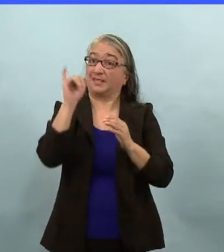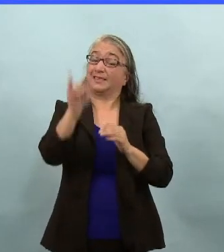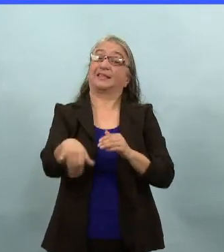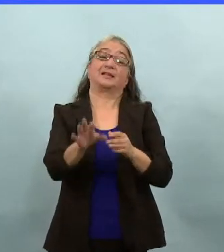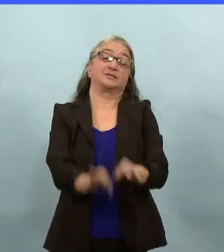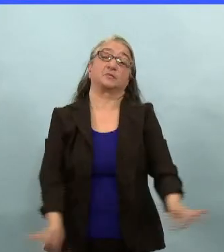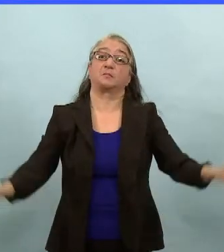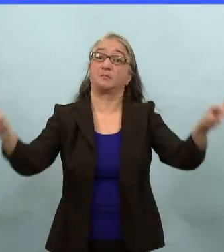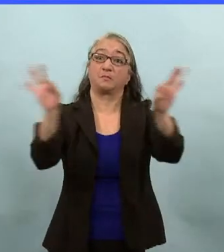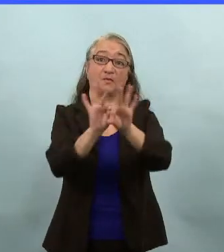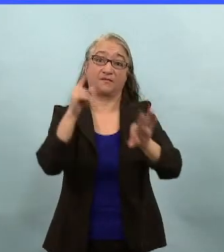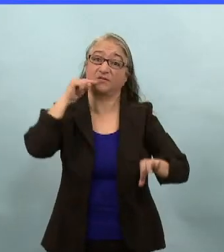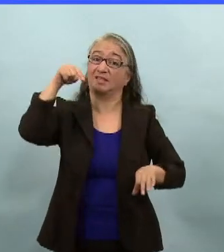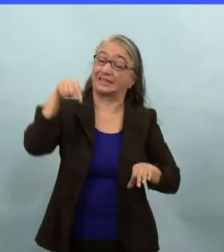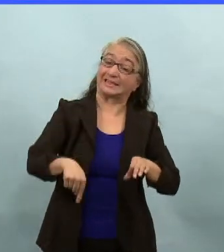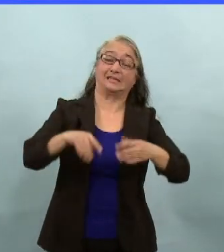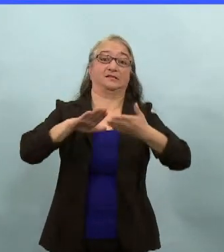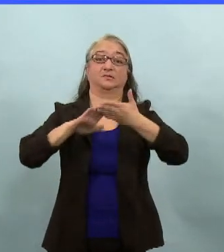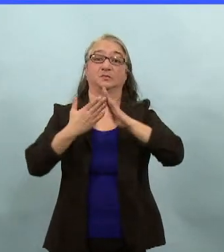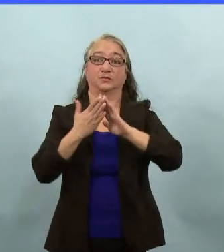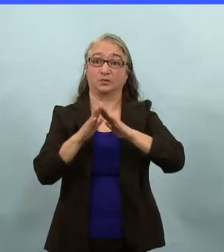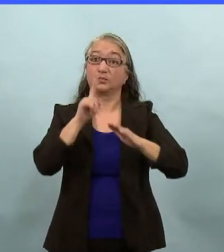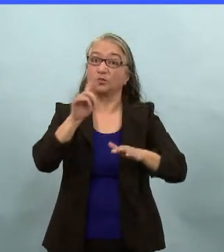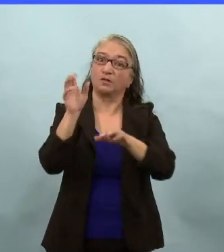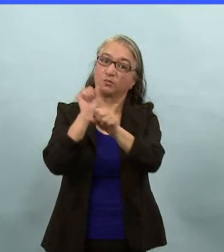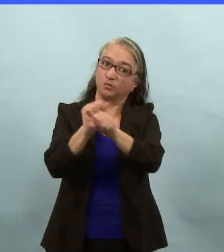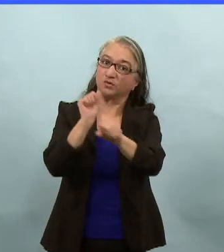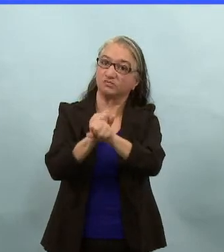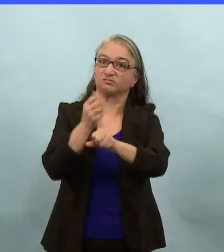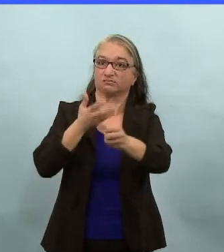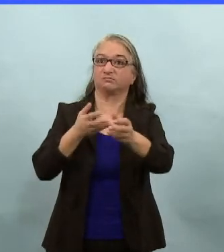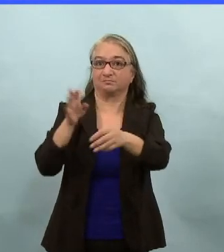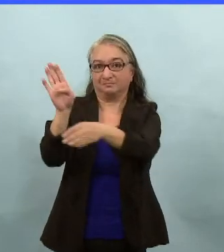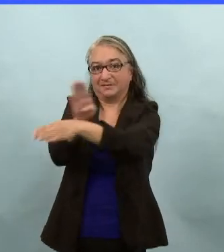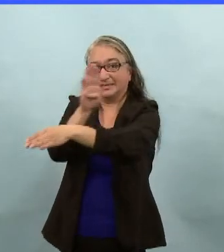work with businesses towards what they need to ensure that we can get them back up and running